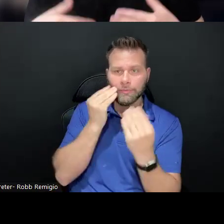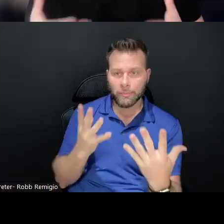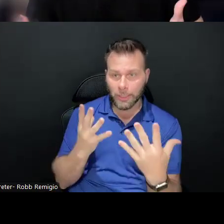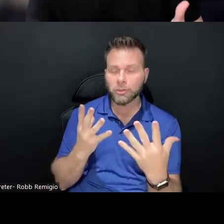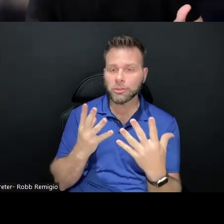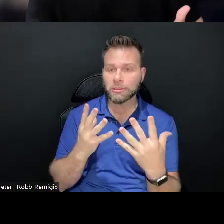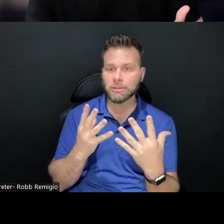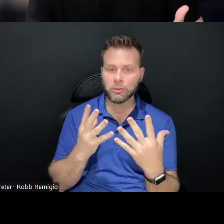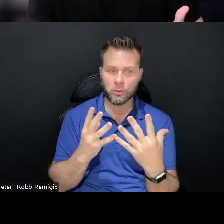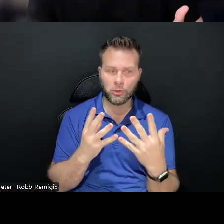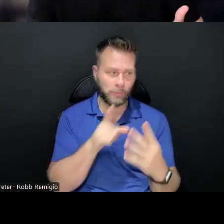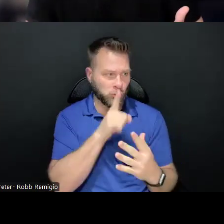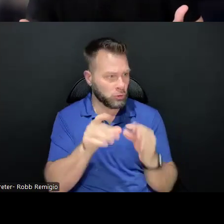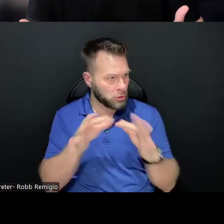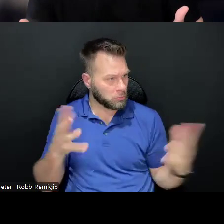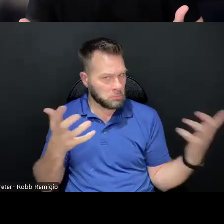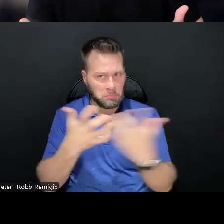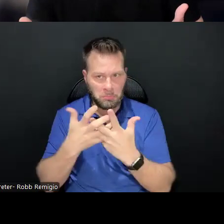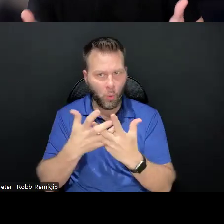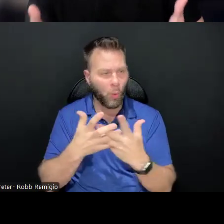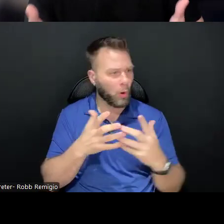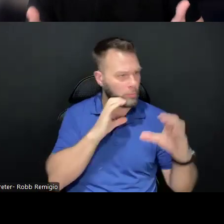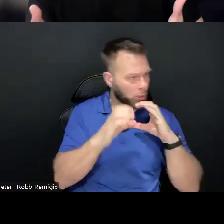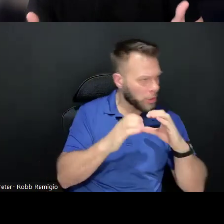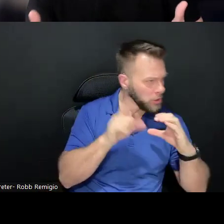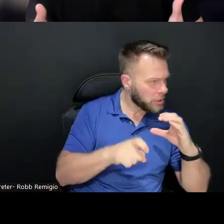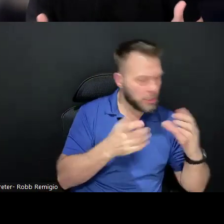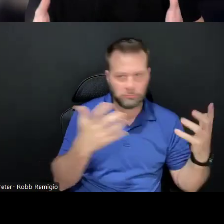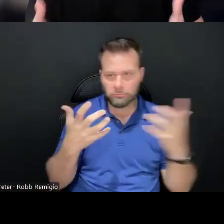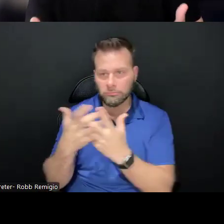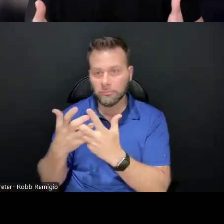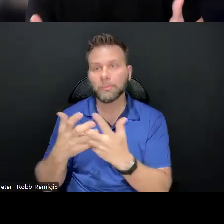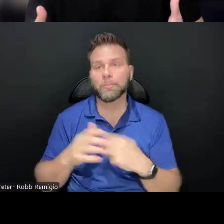are going to need from you in order to provide the effective